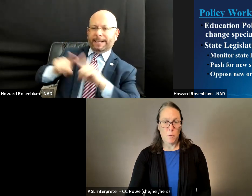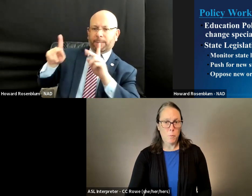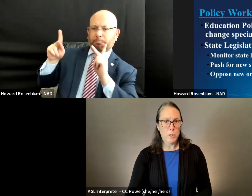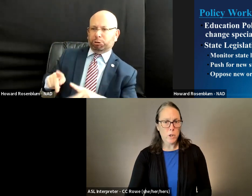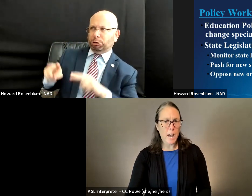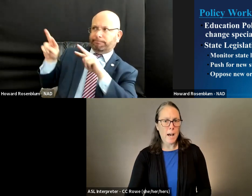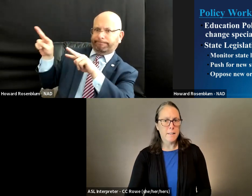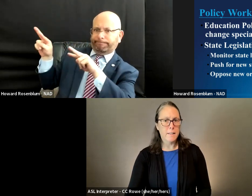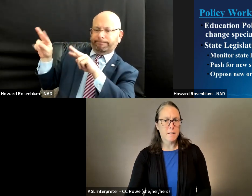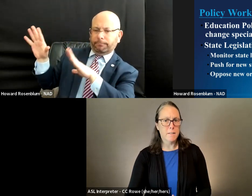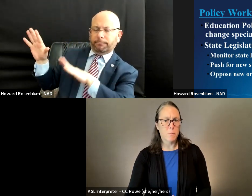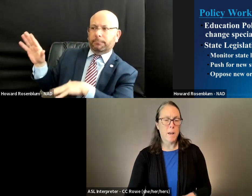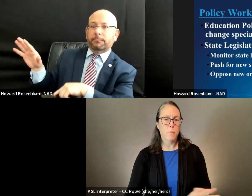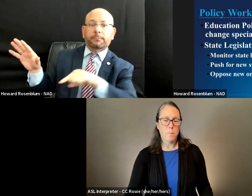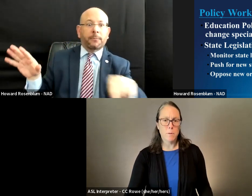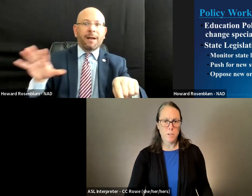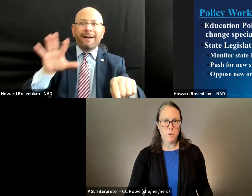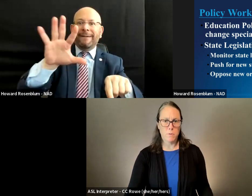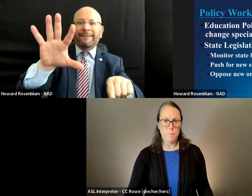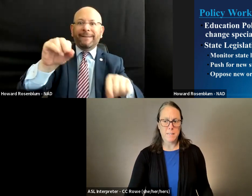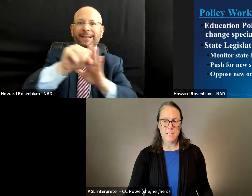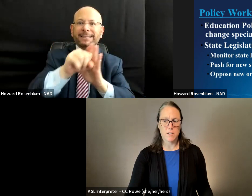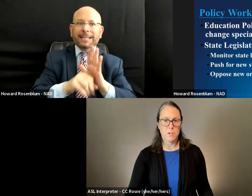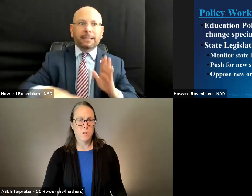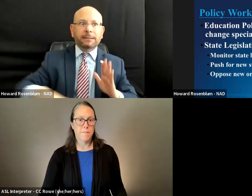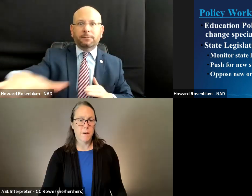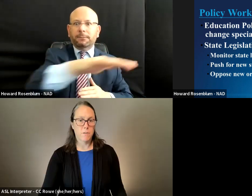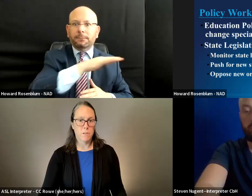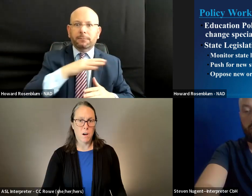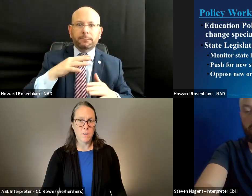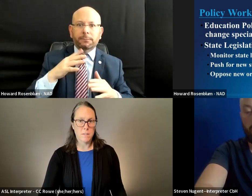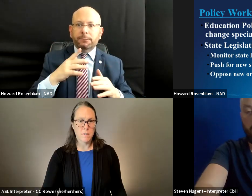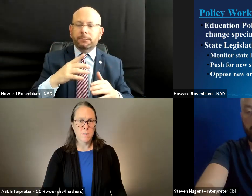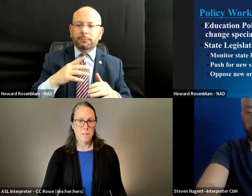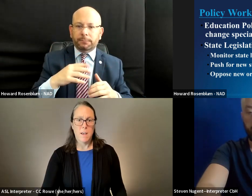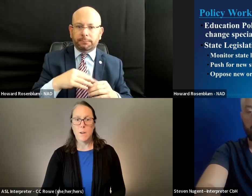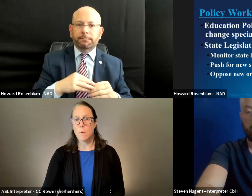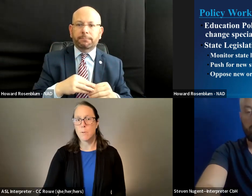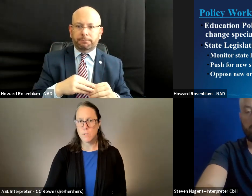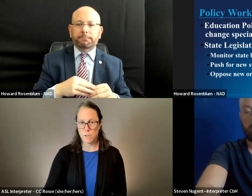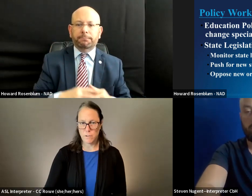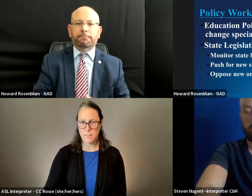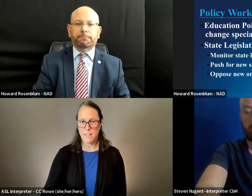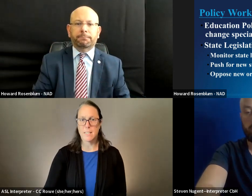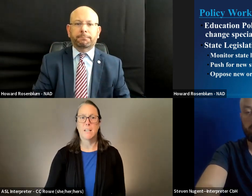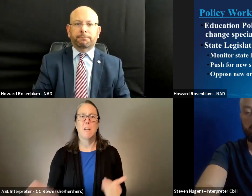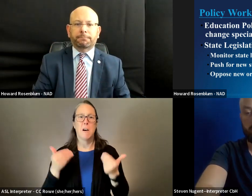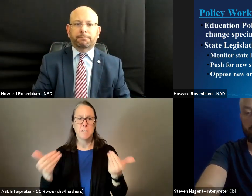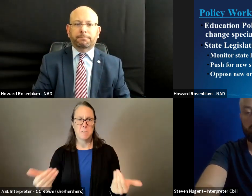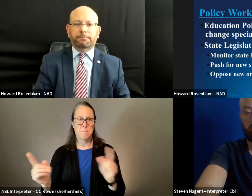laws that hurt our community. This really means